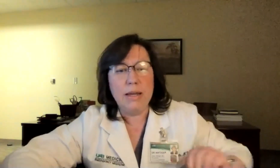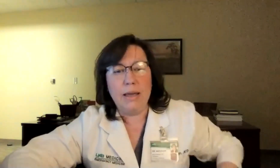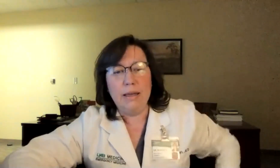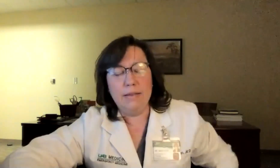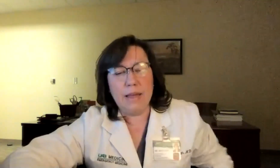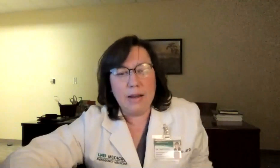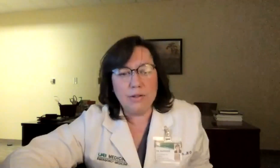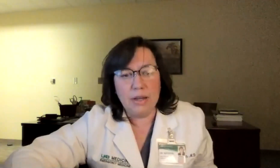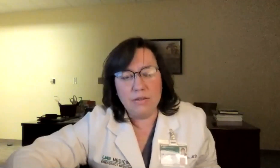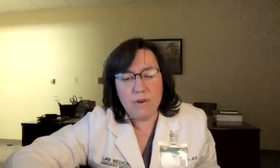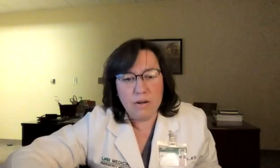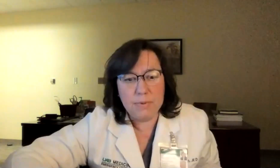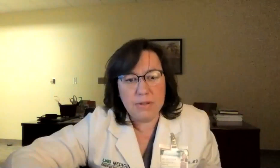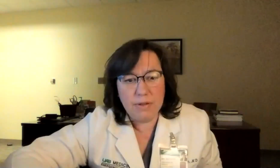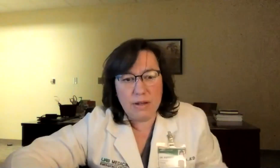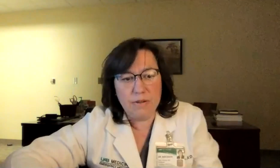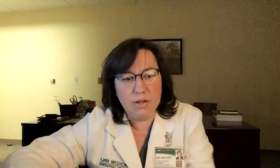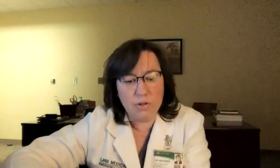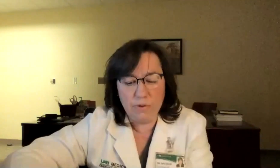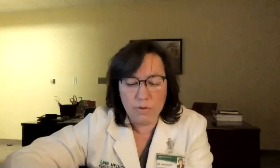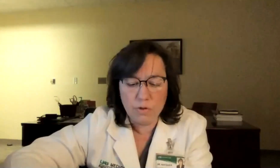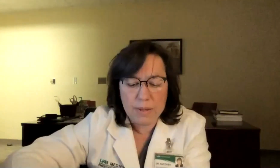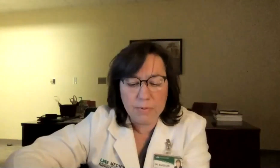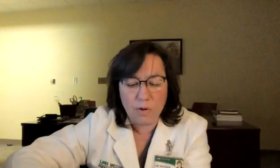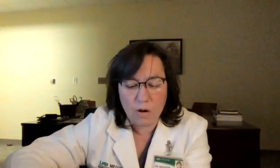and that actually has a very specific definition of who those people are